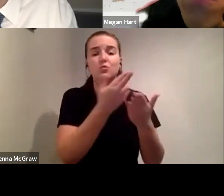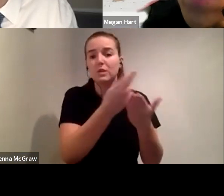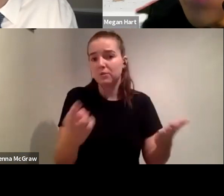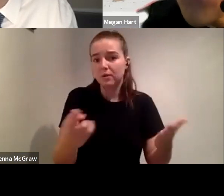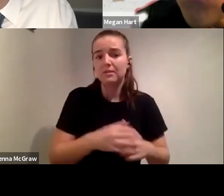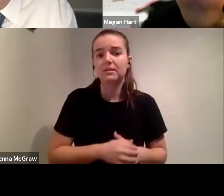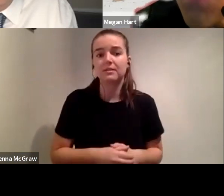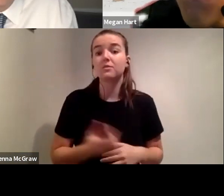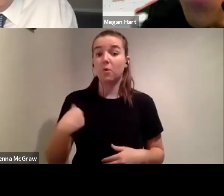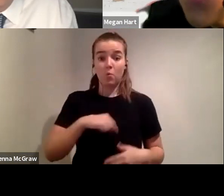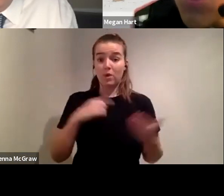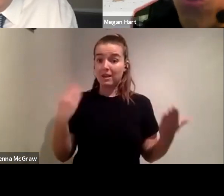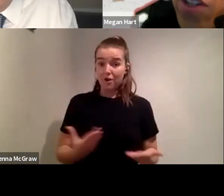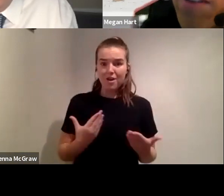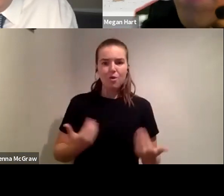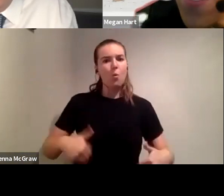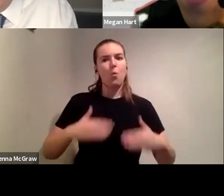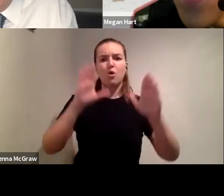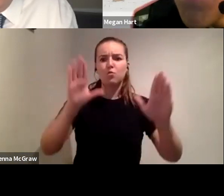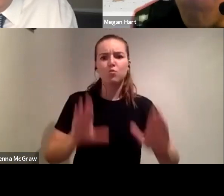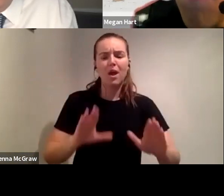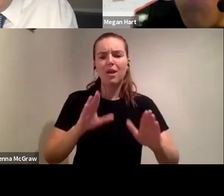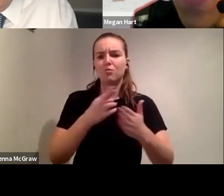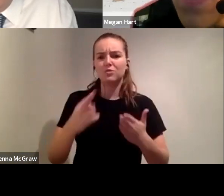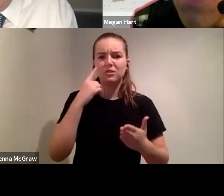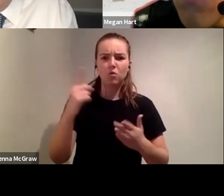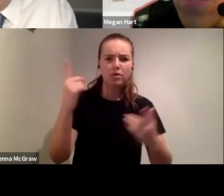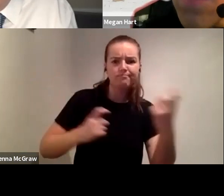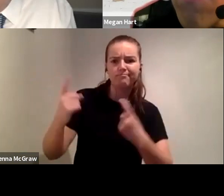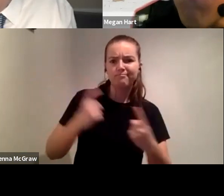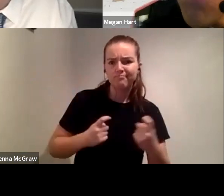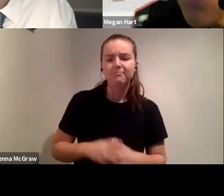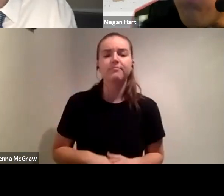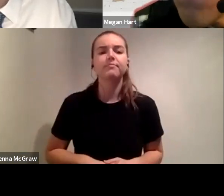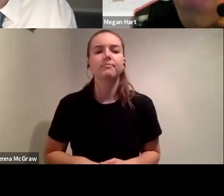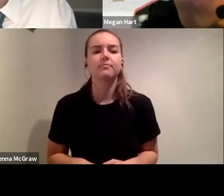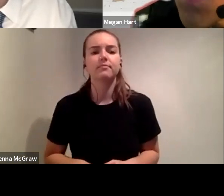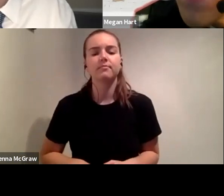Sometimes it is a website, other times it is connected to another agency that can provide such guidance and resources.